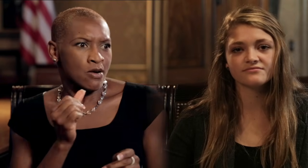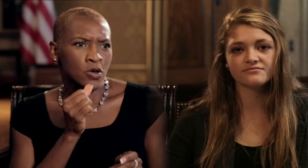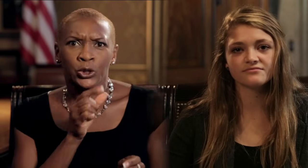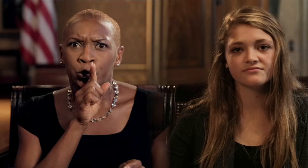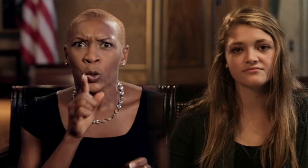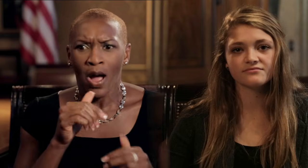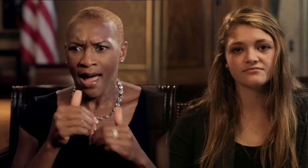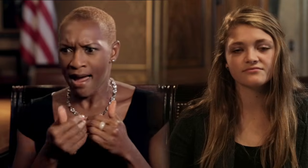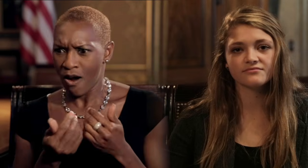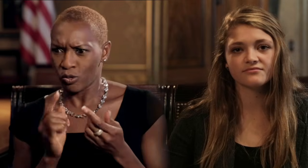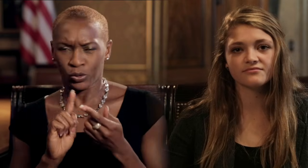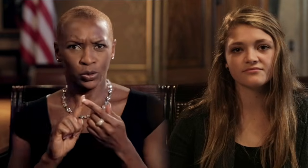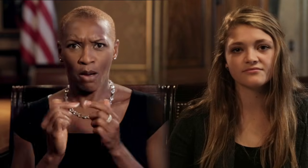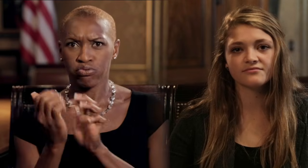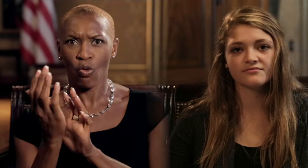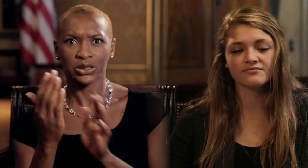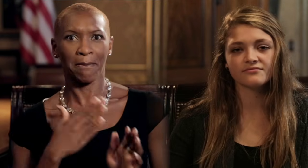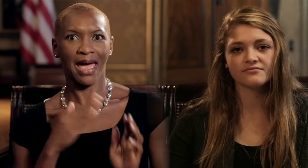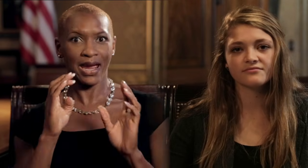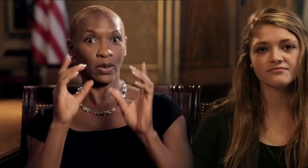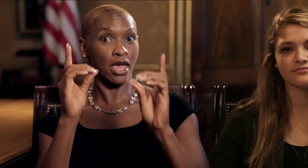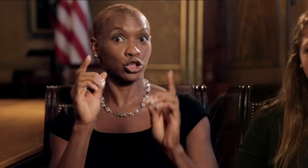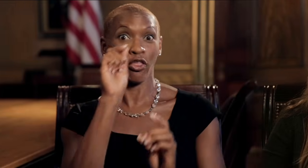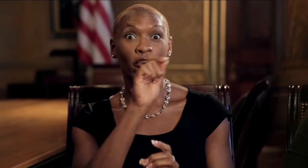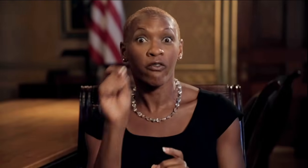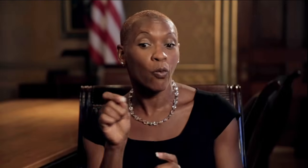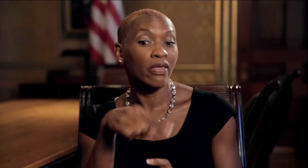and they weren't sure how to approach my education.